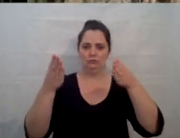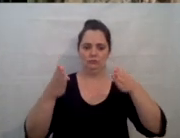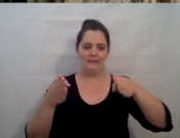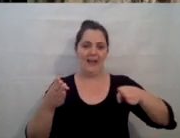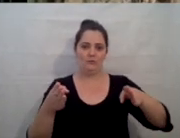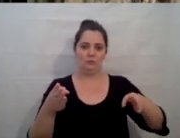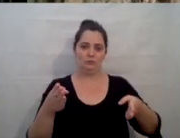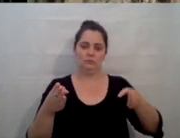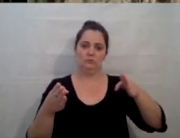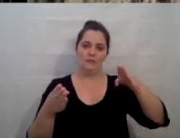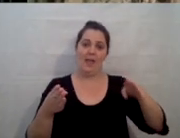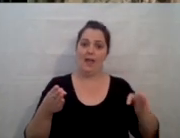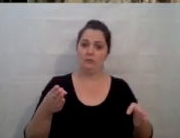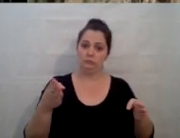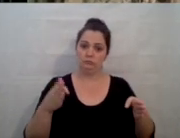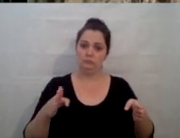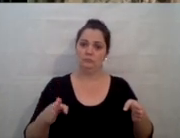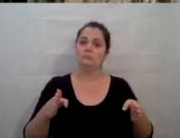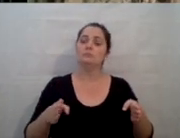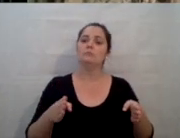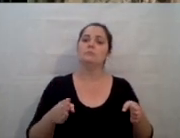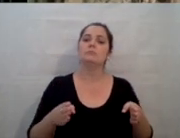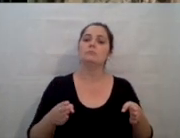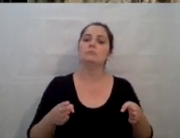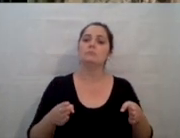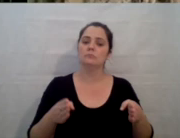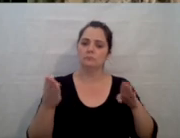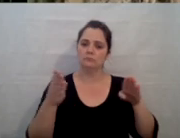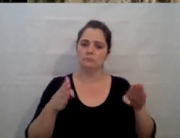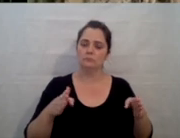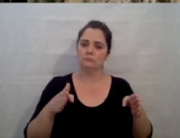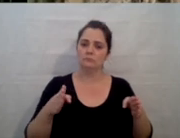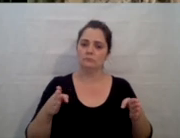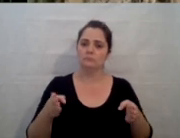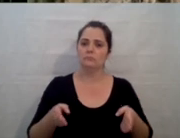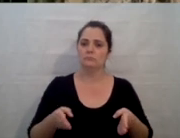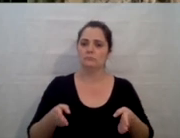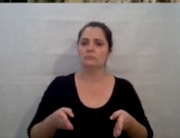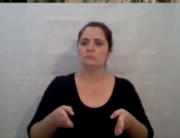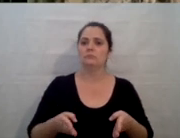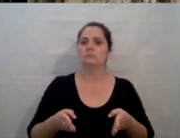coming down back under her body, her other hip there down to her bent knee